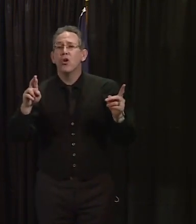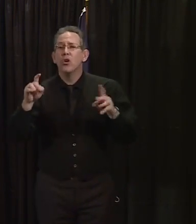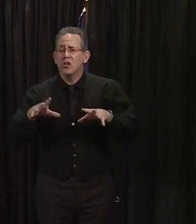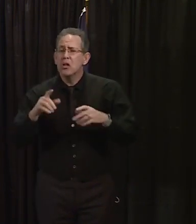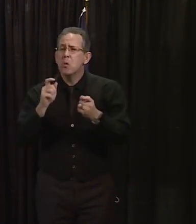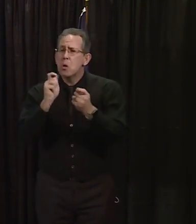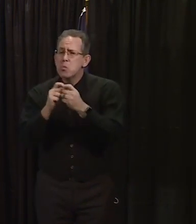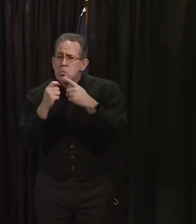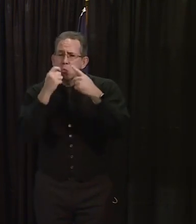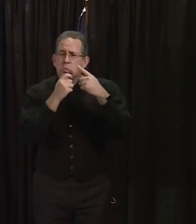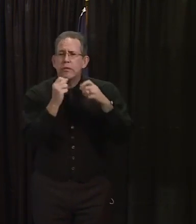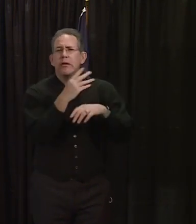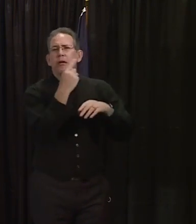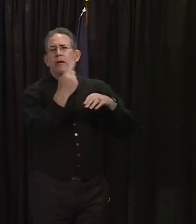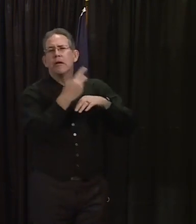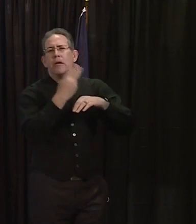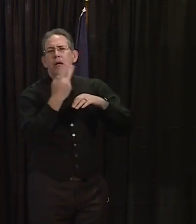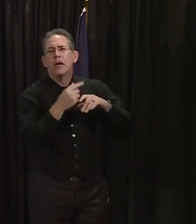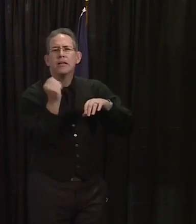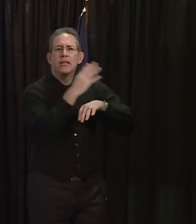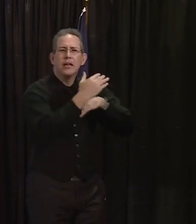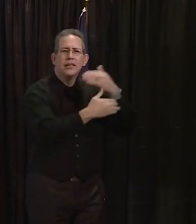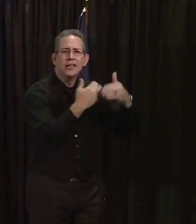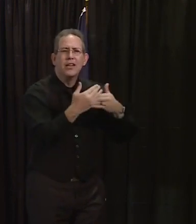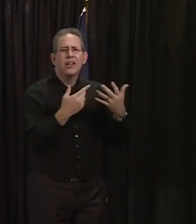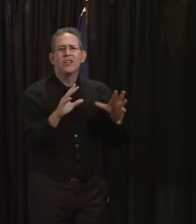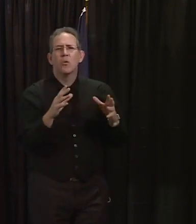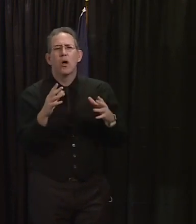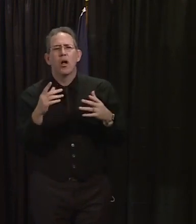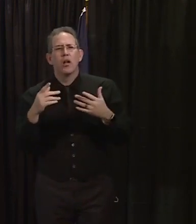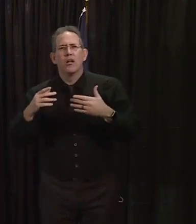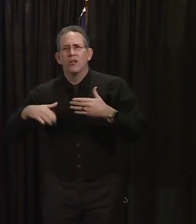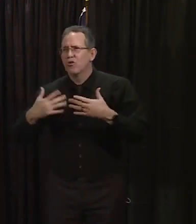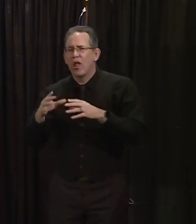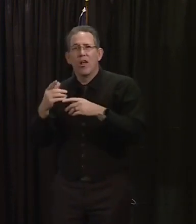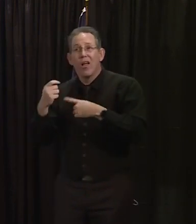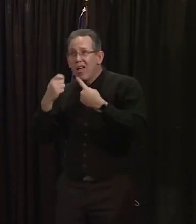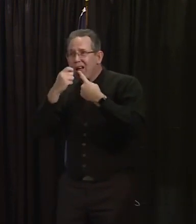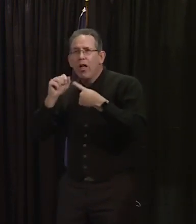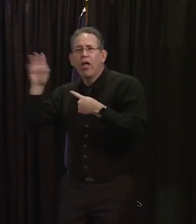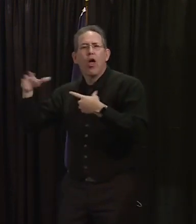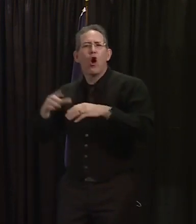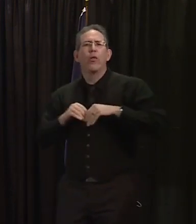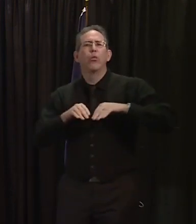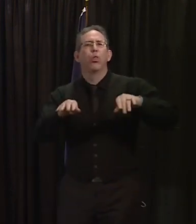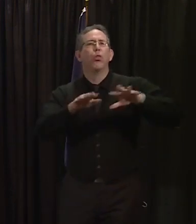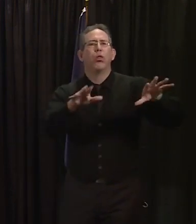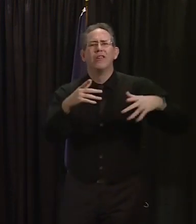in which a micron transmits. That's also why? Based on the science and data